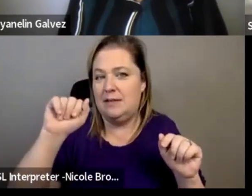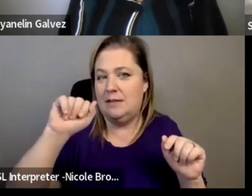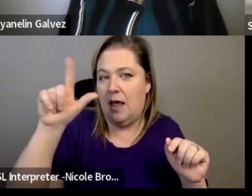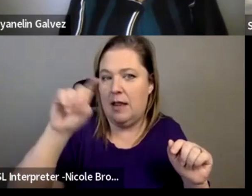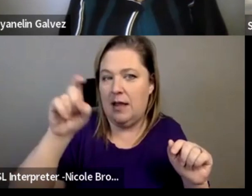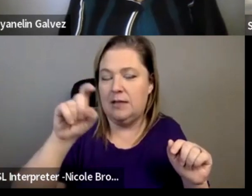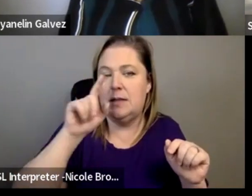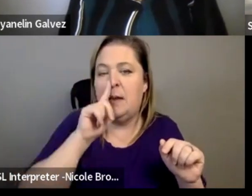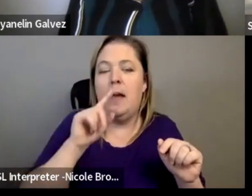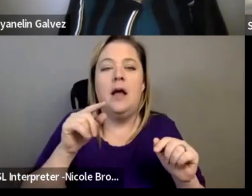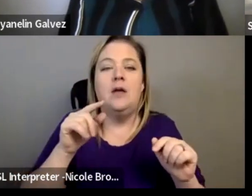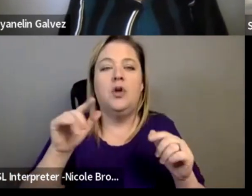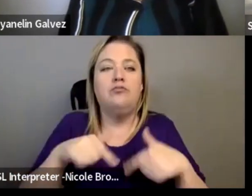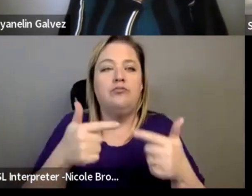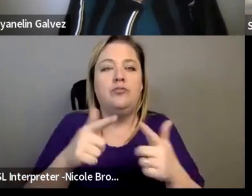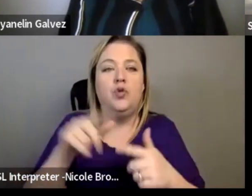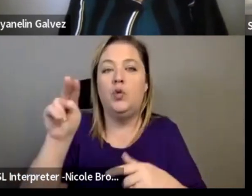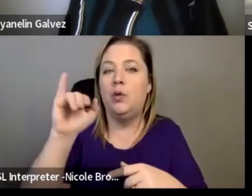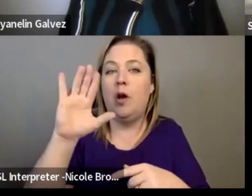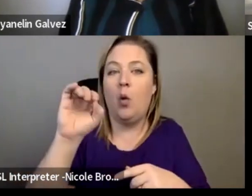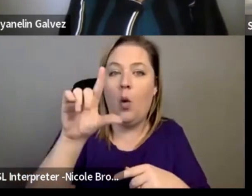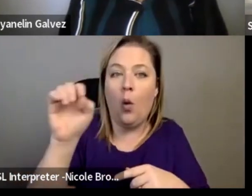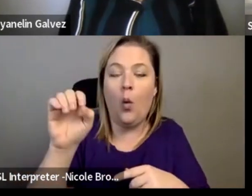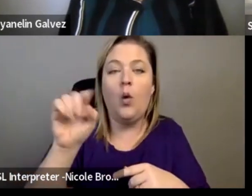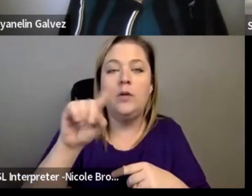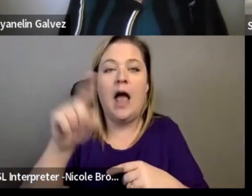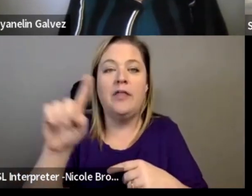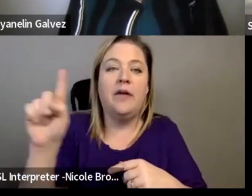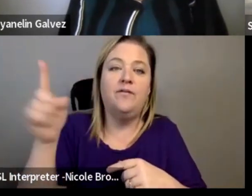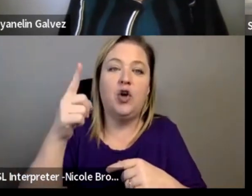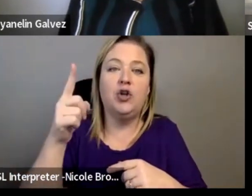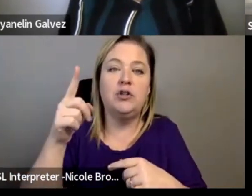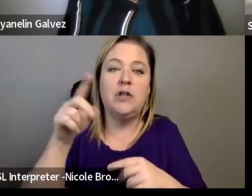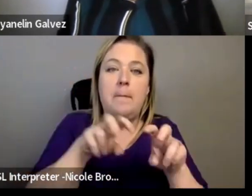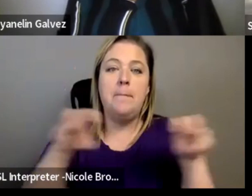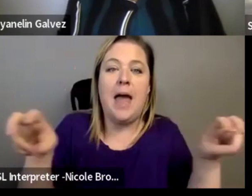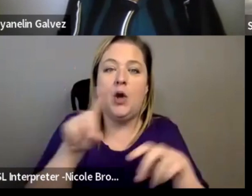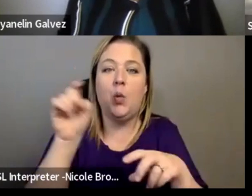turn it over to Nicole to ask the first panel question. And